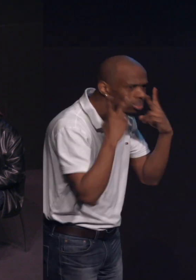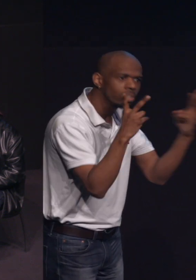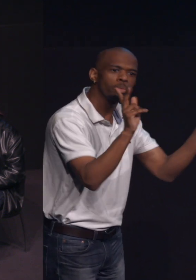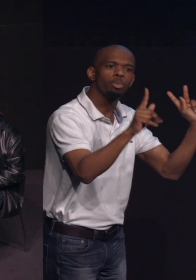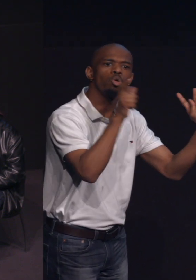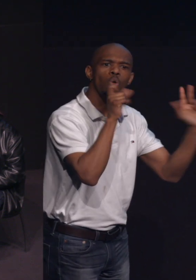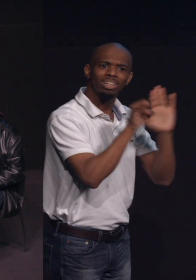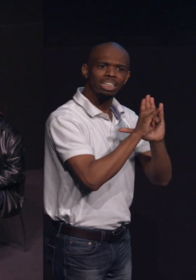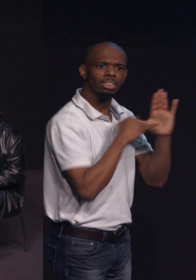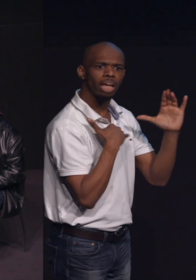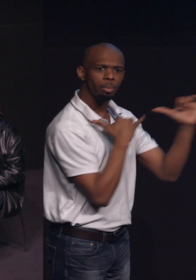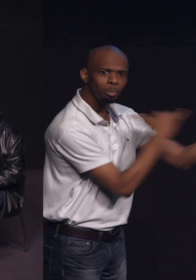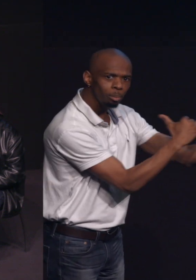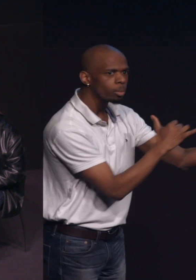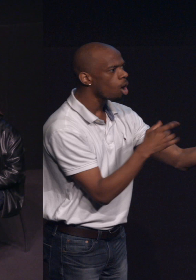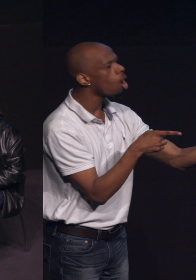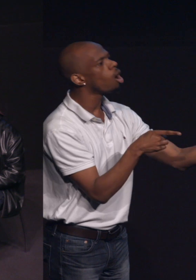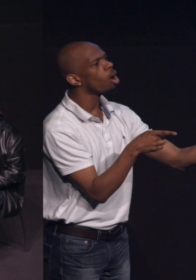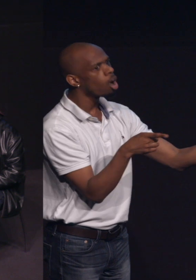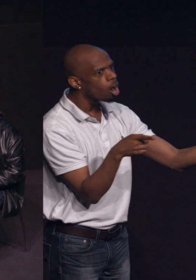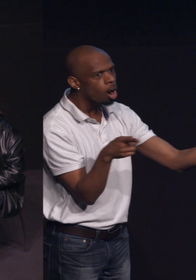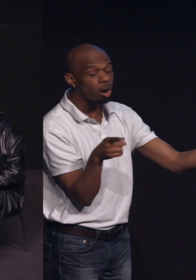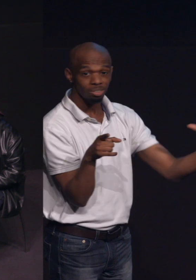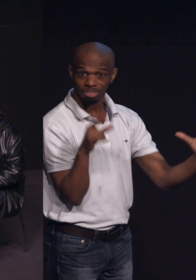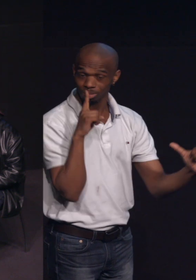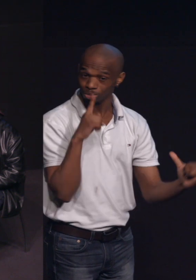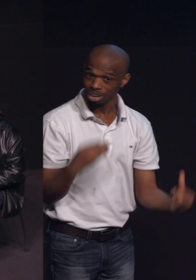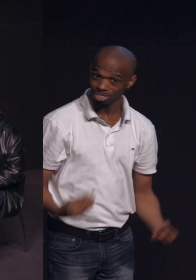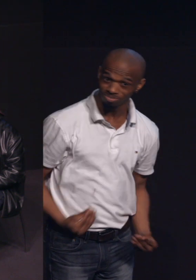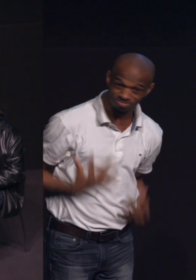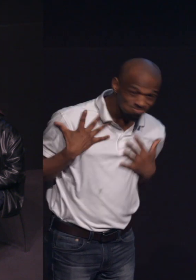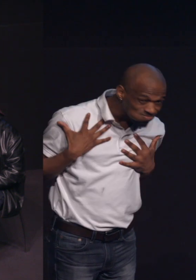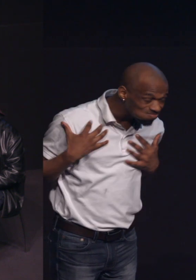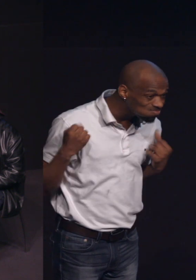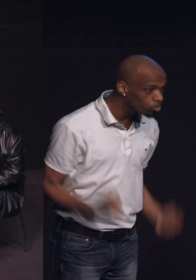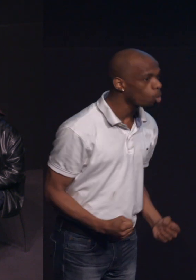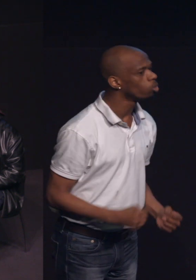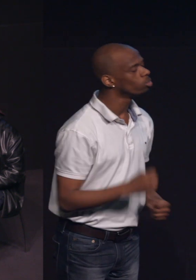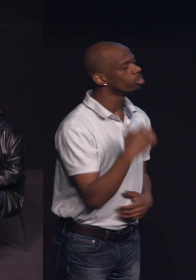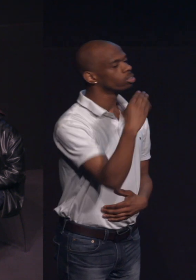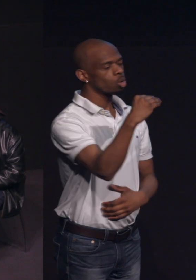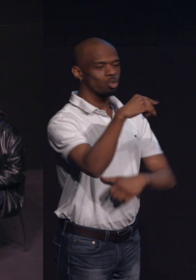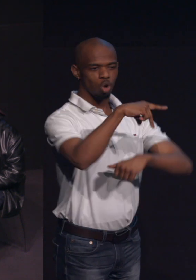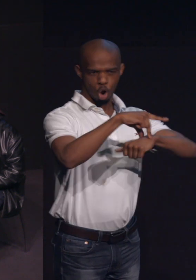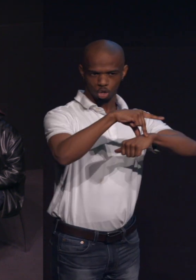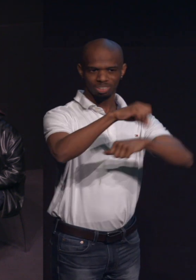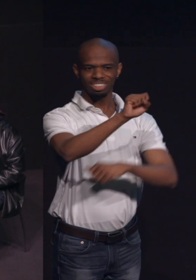is very revolutionary. So, EARTHseed Farm, we say it is